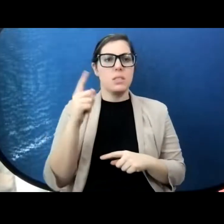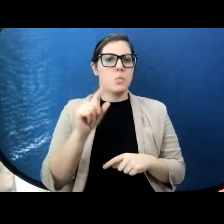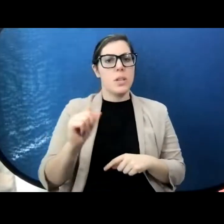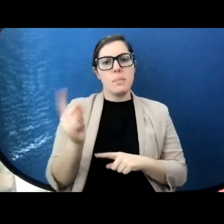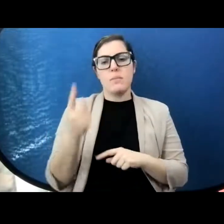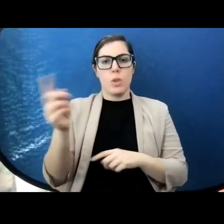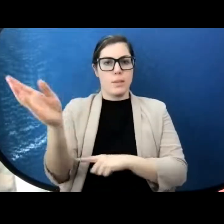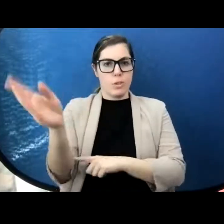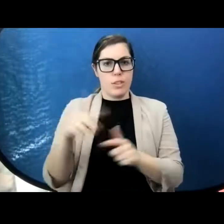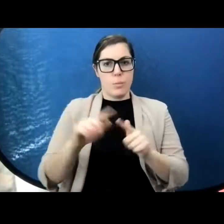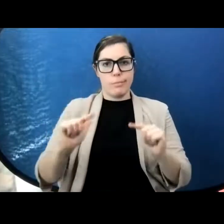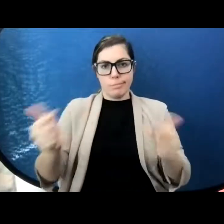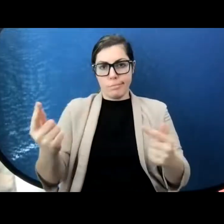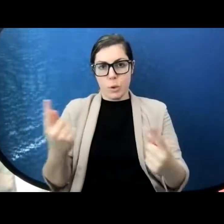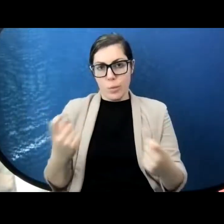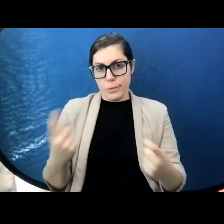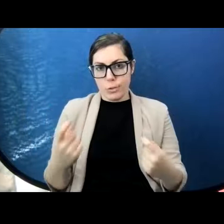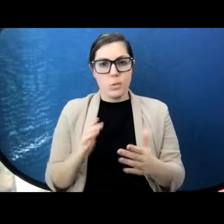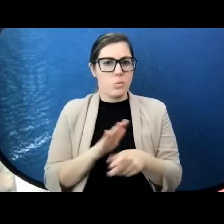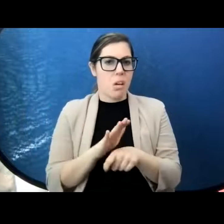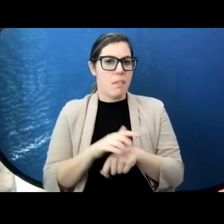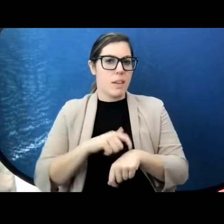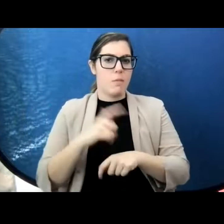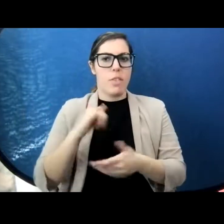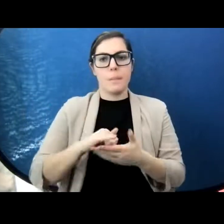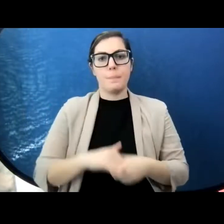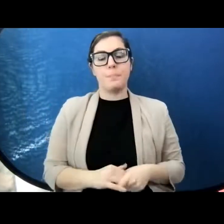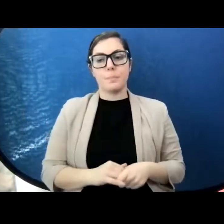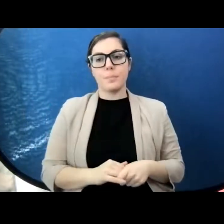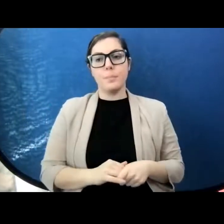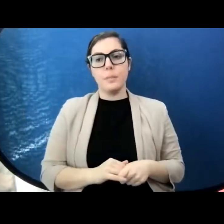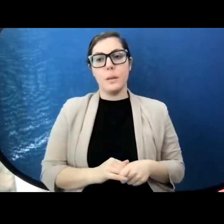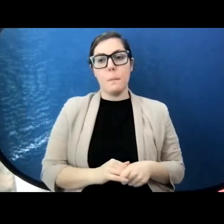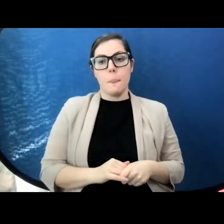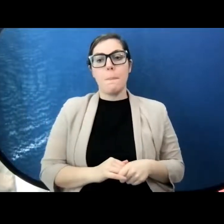we should have time for questions in about 30 or so minutes. If anybody wants to hang out after,